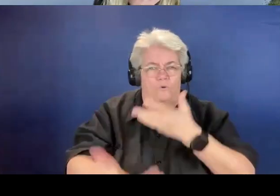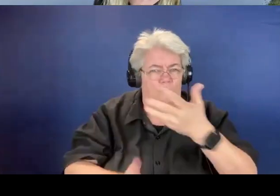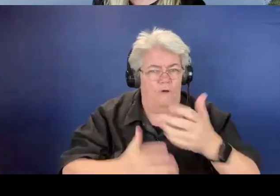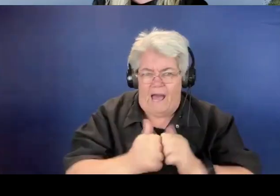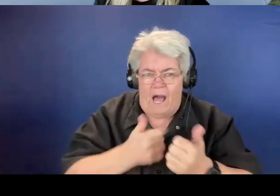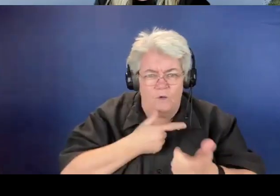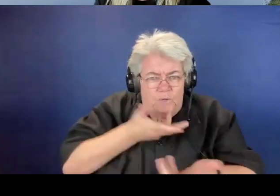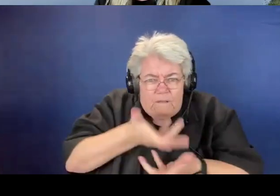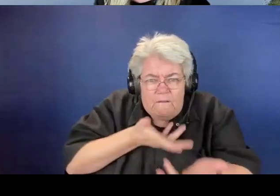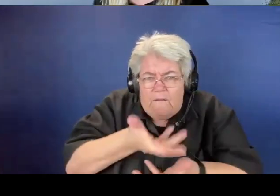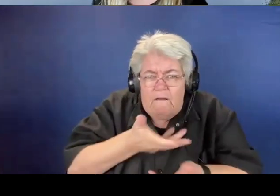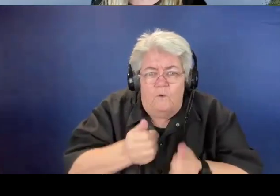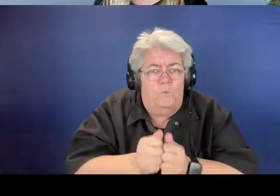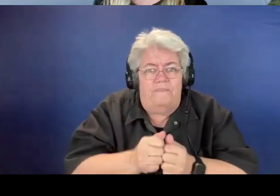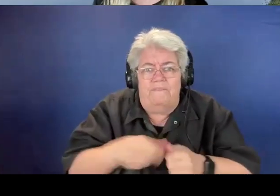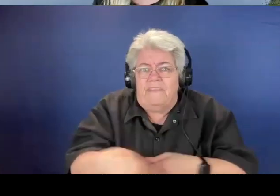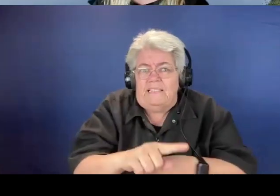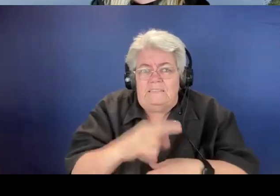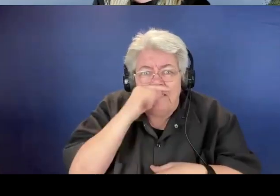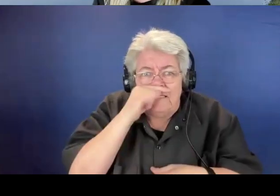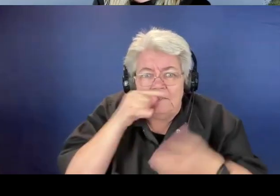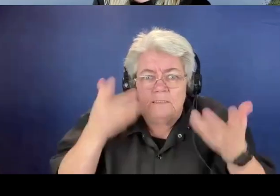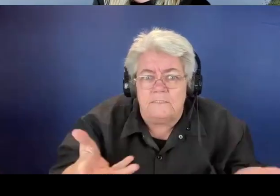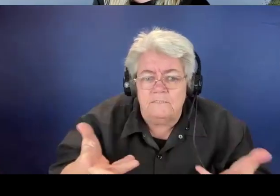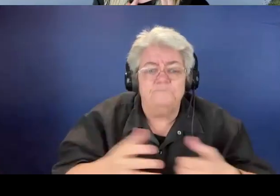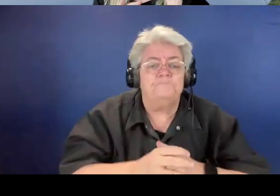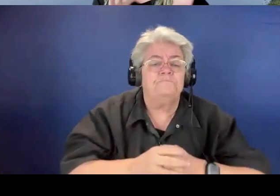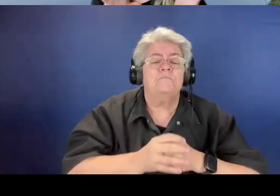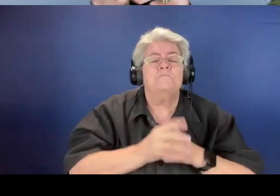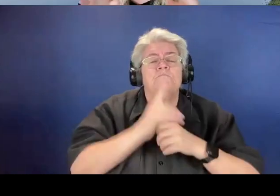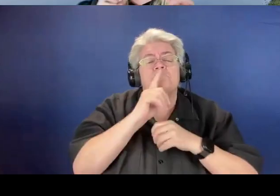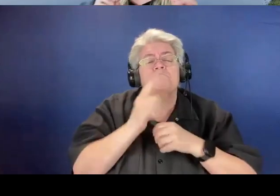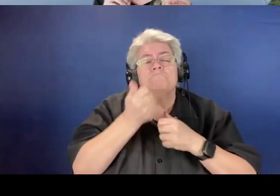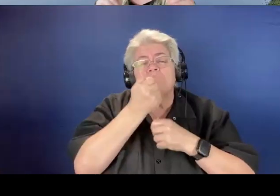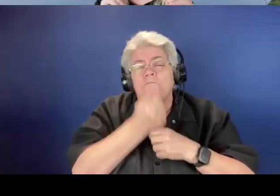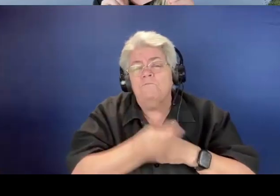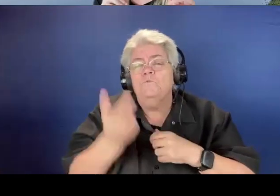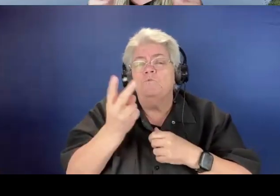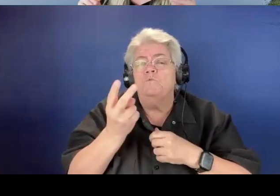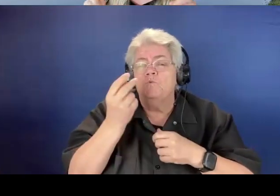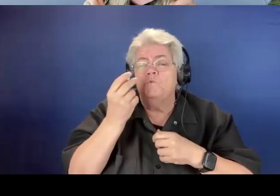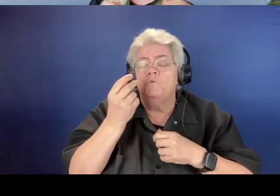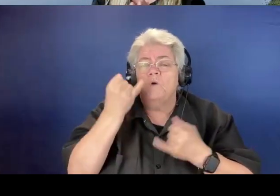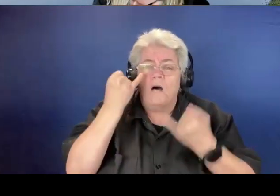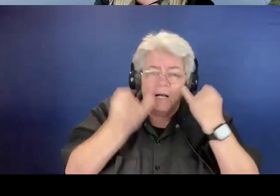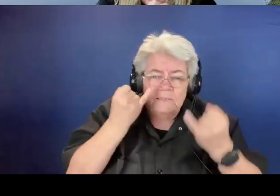kids in our schools right? There's a few things to kind of like break apart when